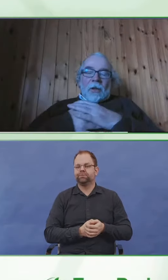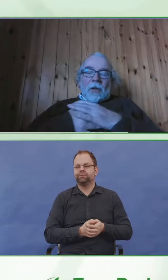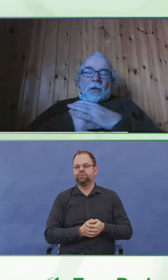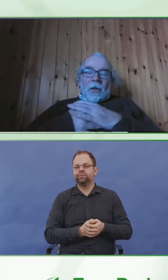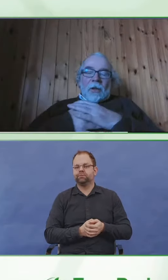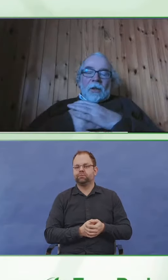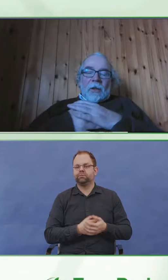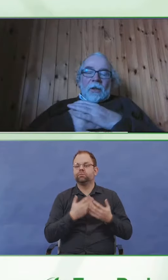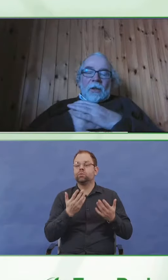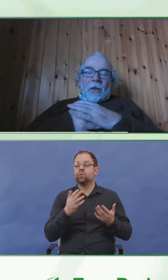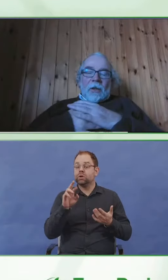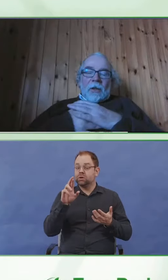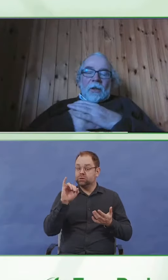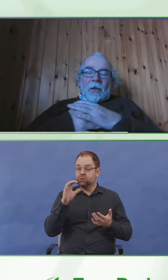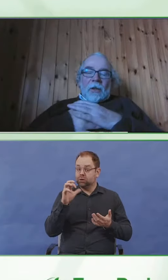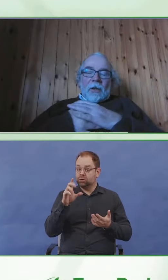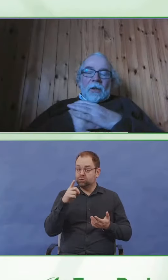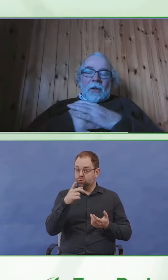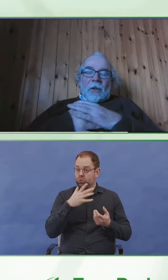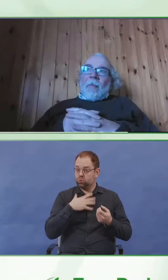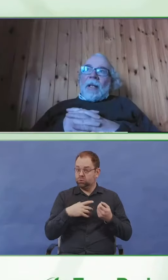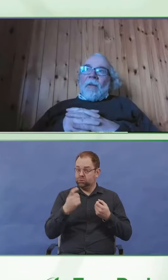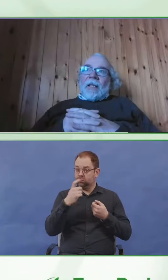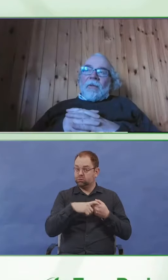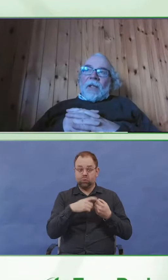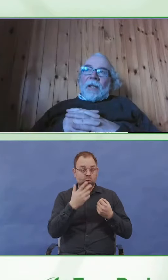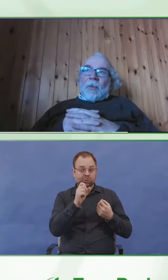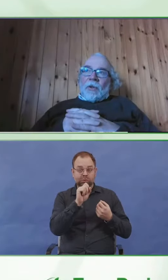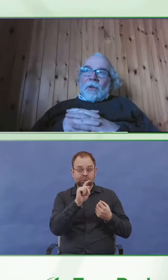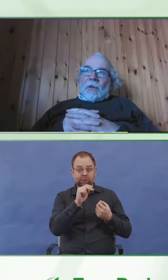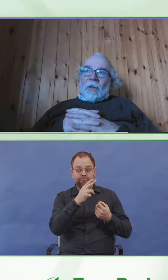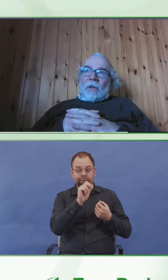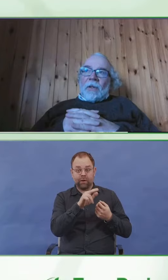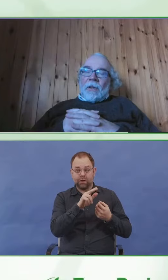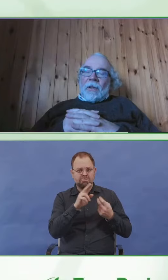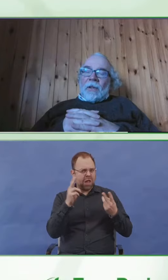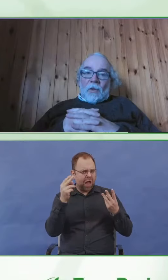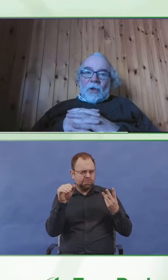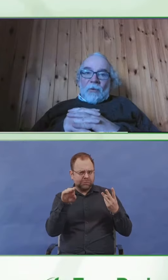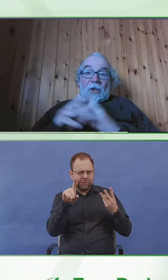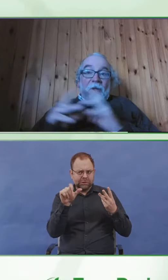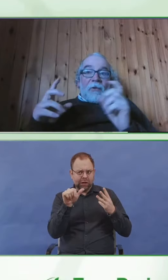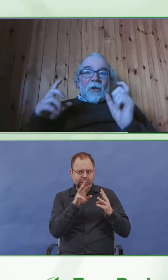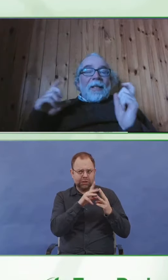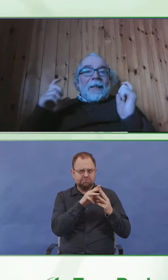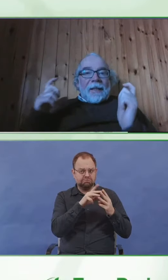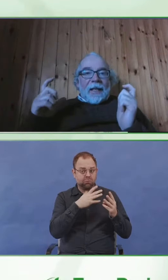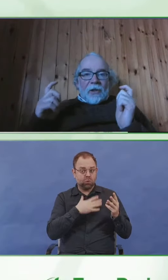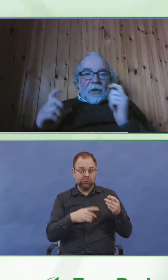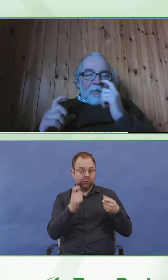last point that Facundo raised, Kamil raised a very important issue which is a fundamental discussion.